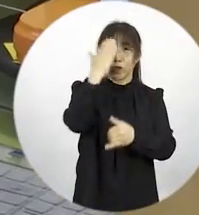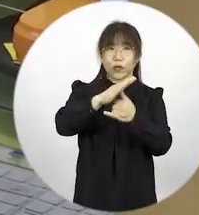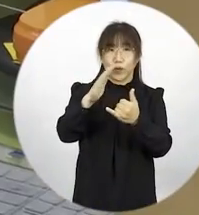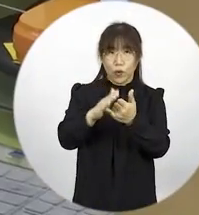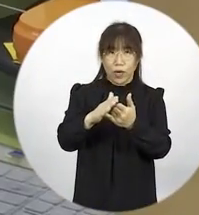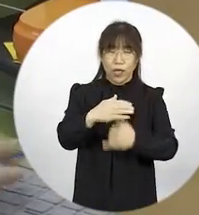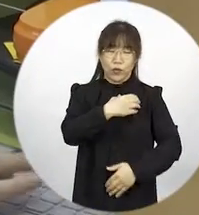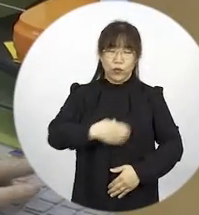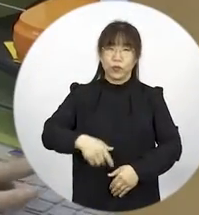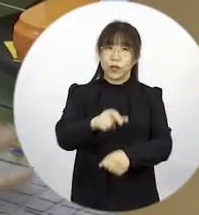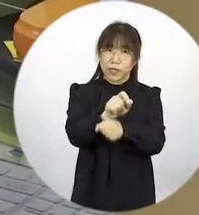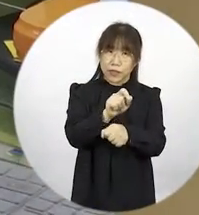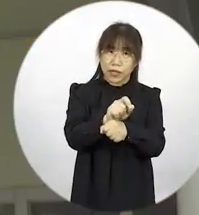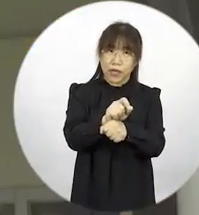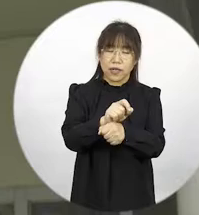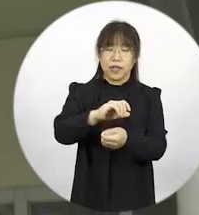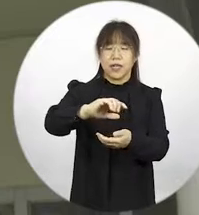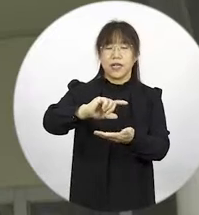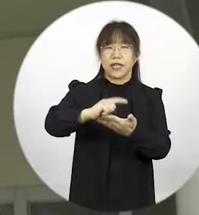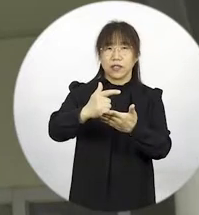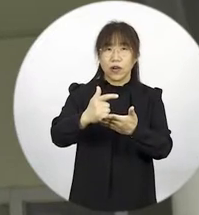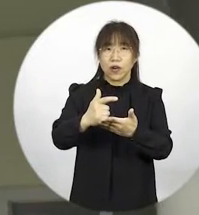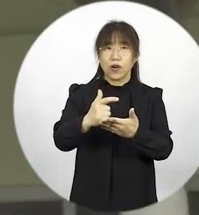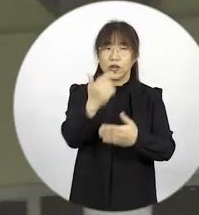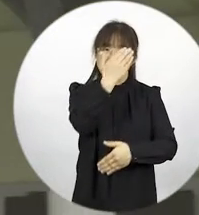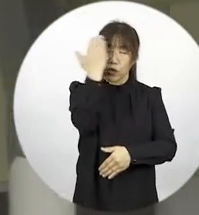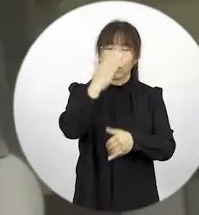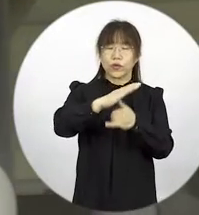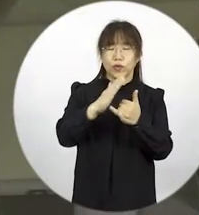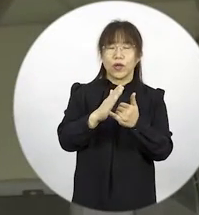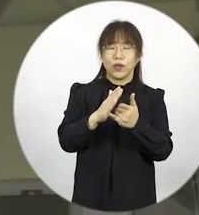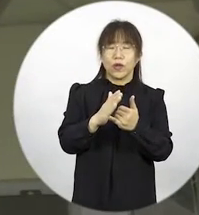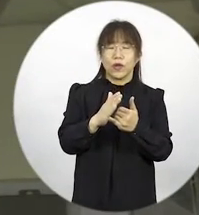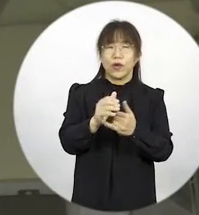Community Center, and Gangseo Adolescents Center,